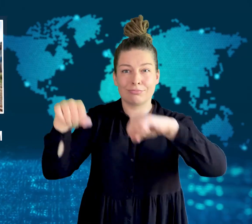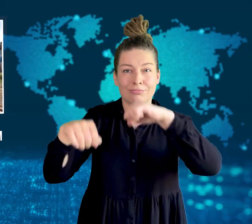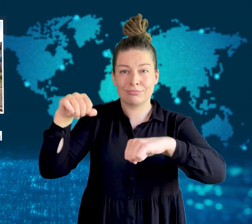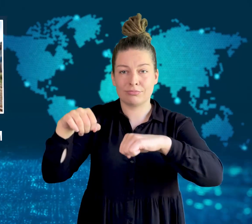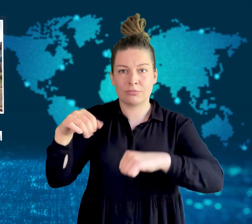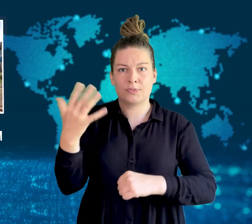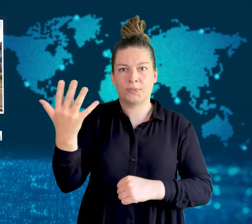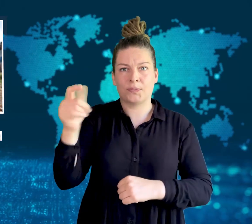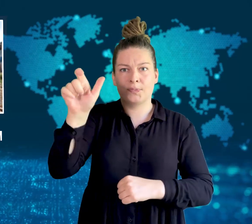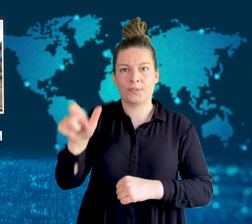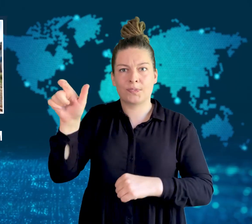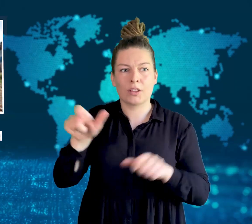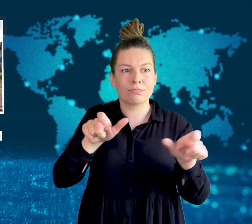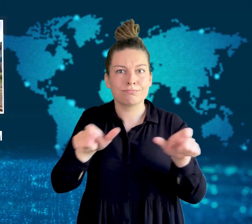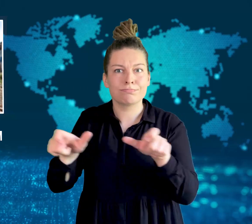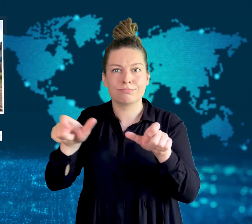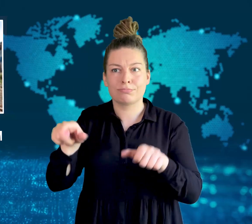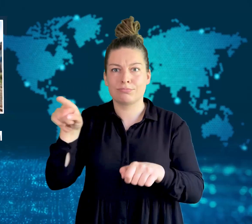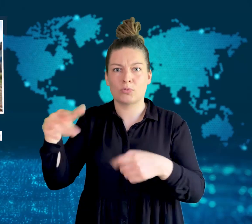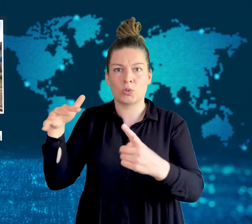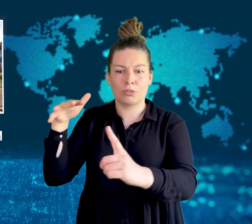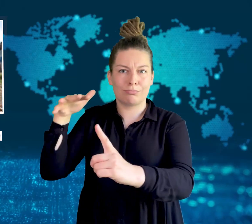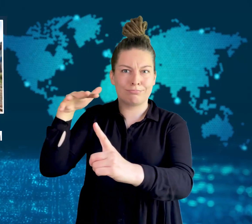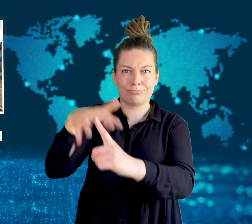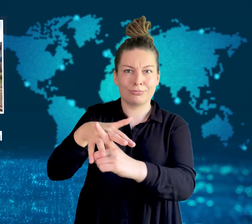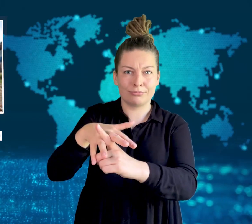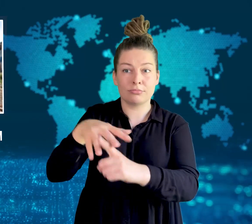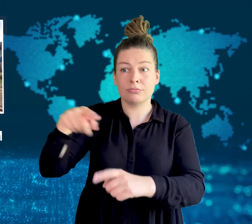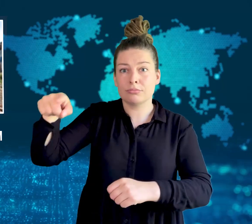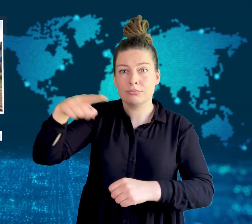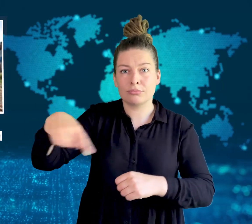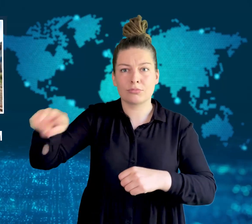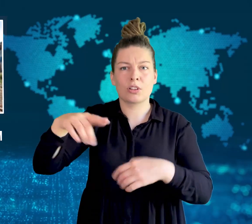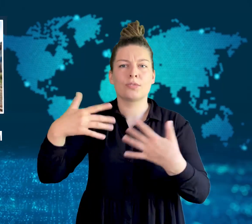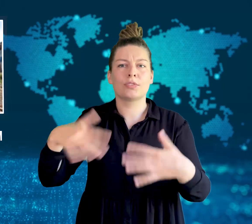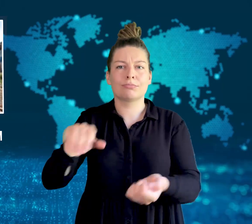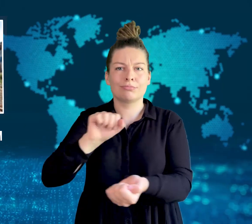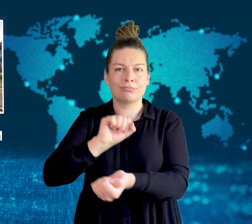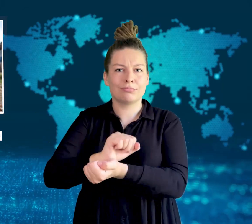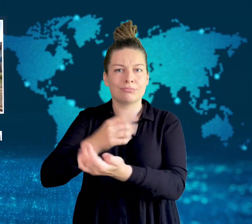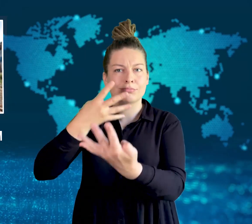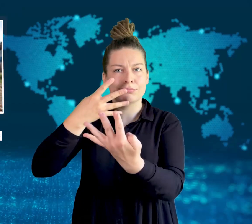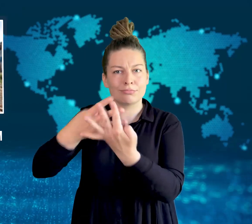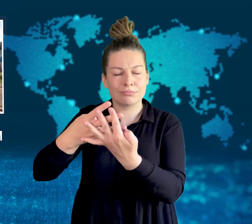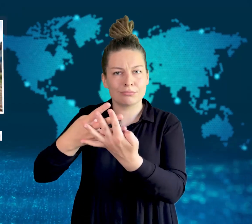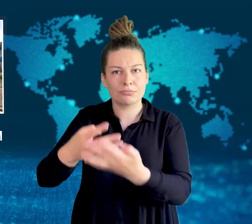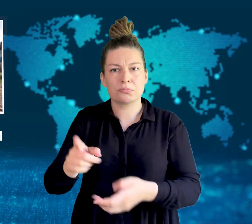but still have not faced trial.